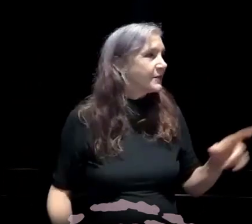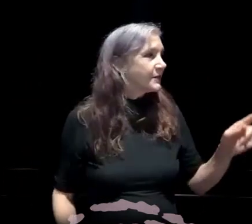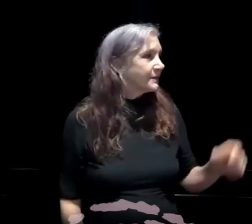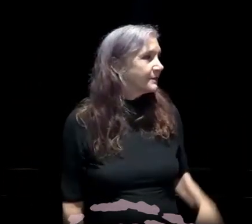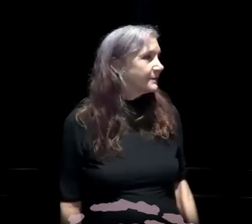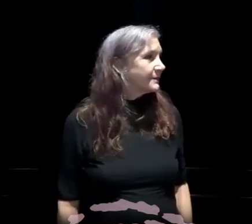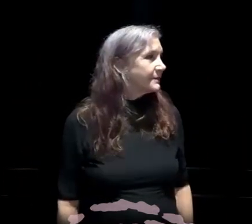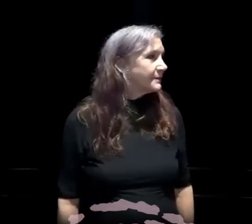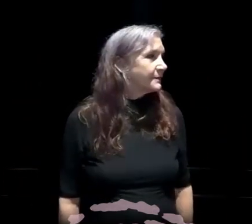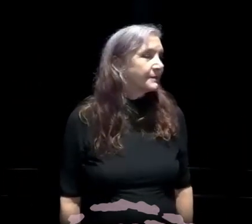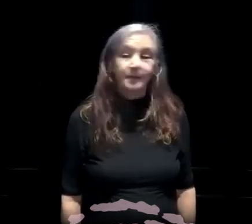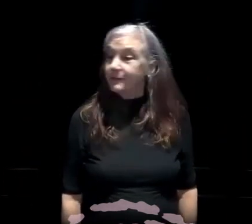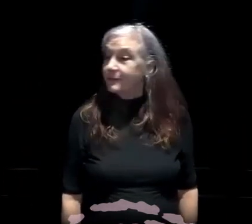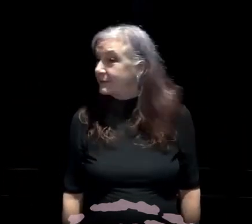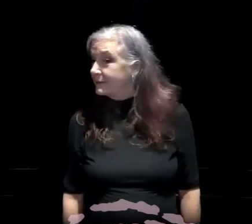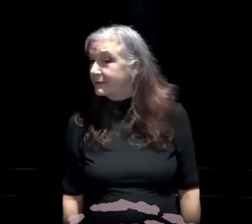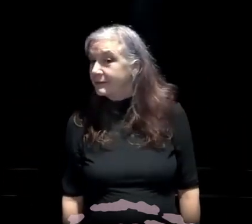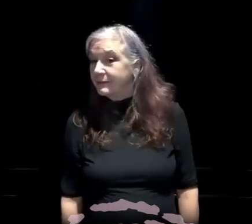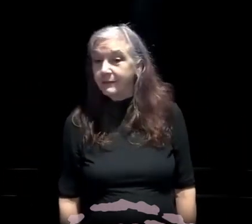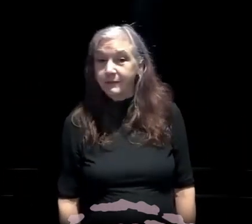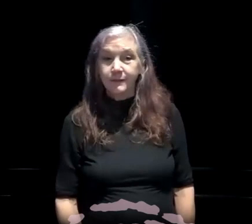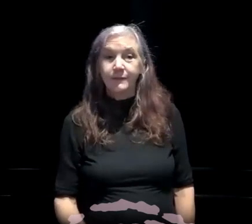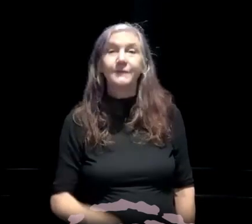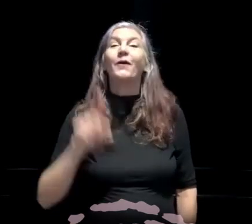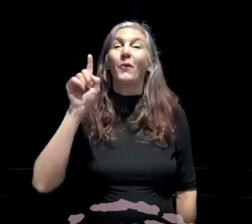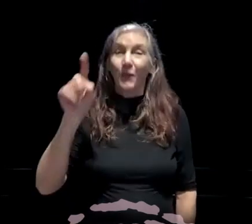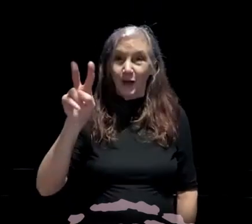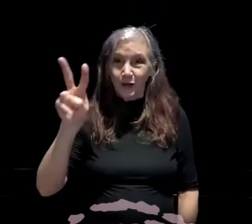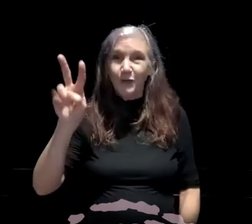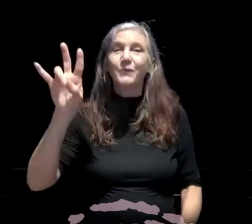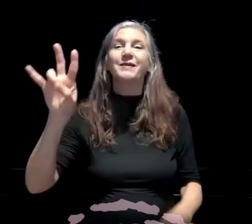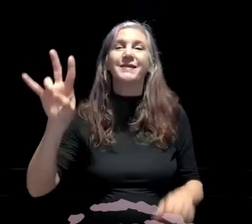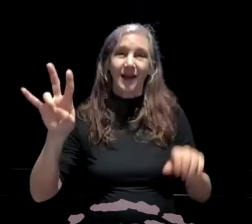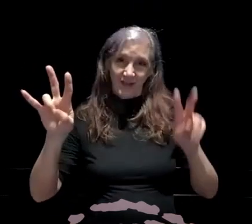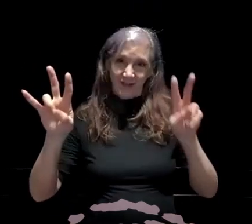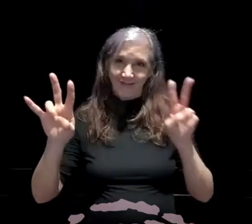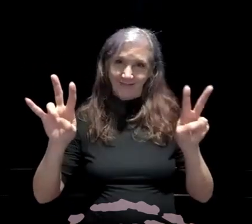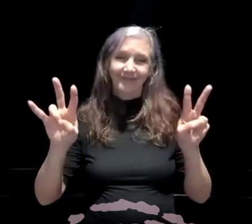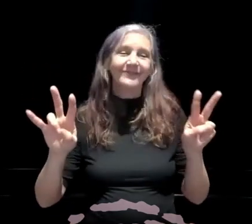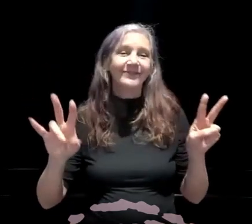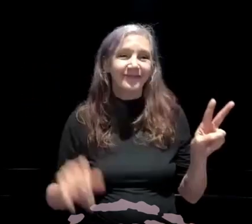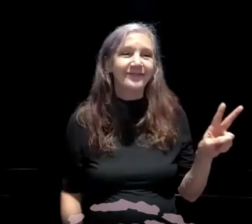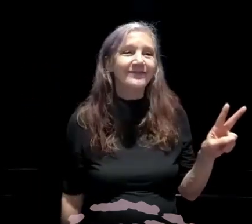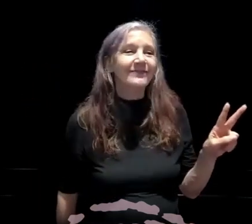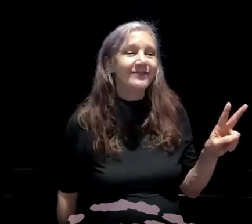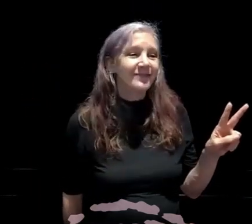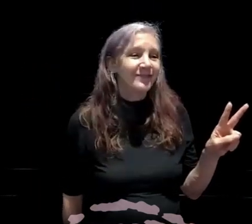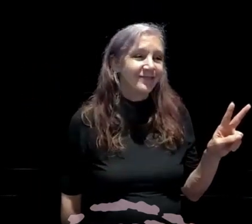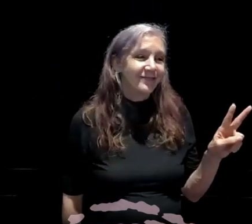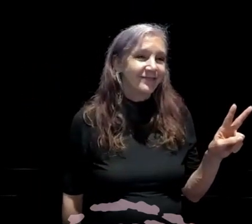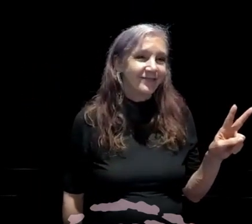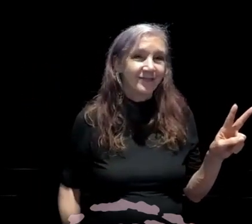So much do I have another? Anybody else? Never won! 2, 7, thank you so much.